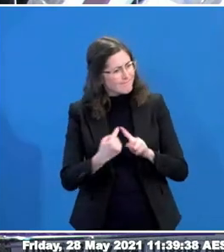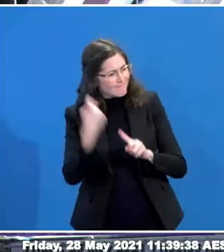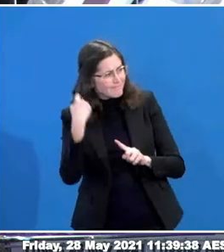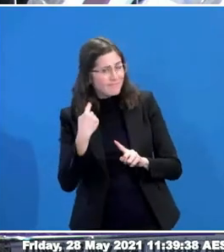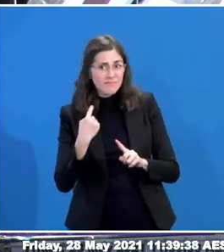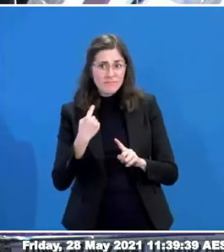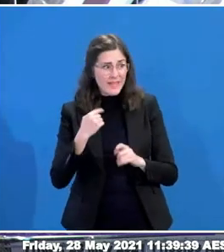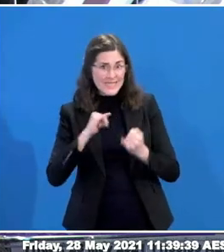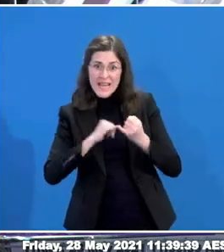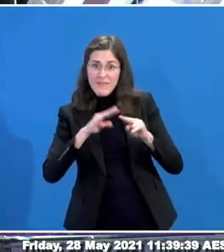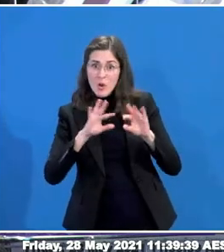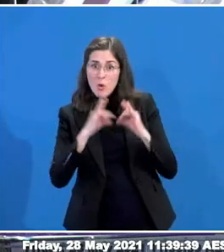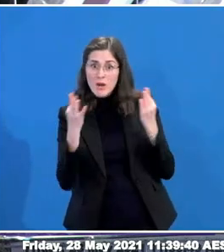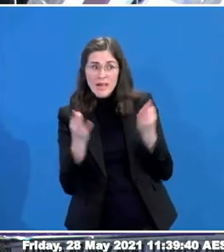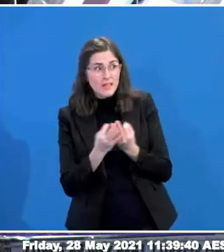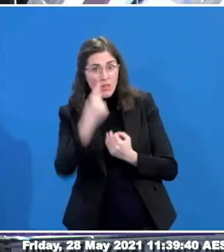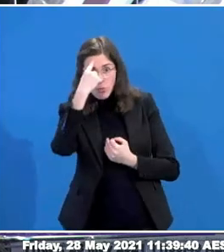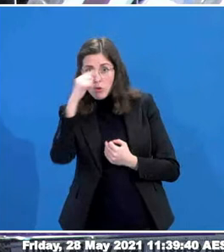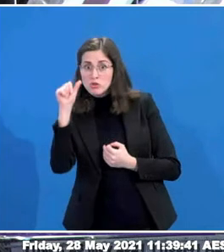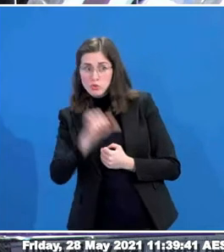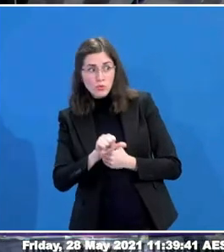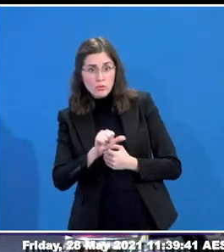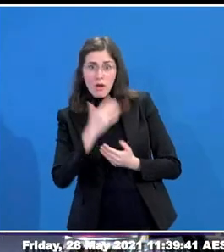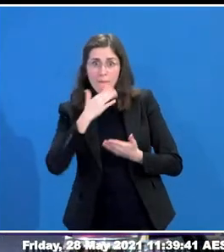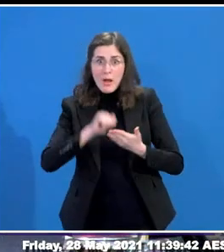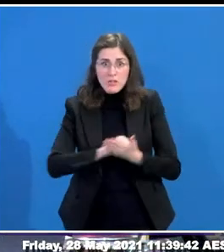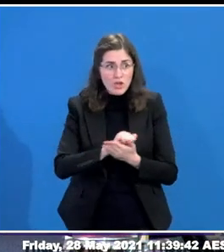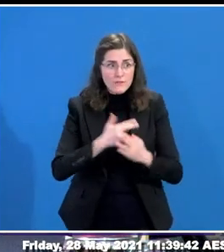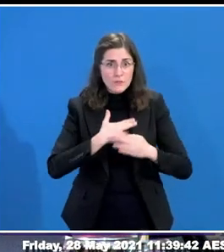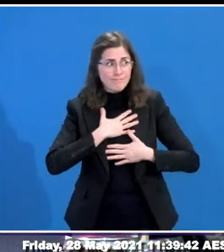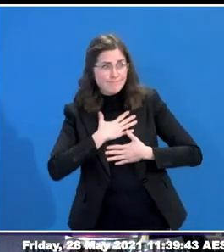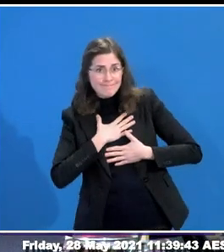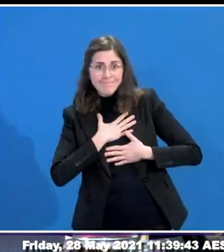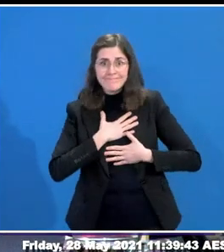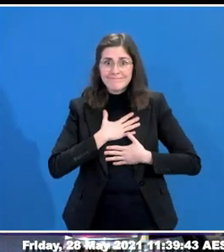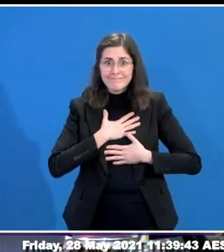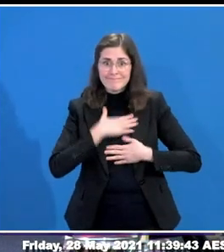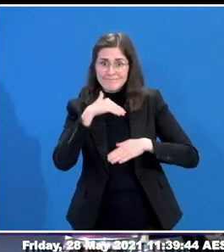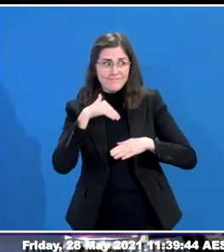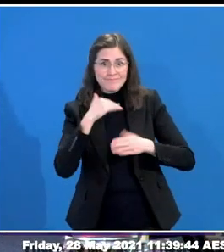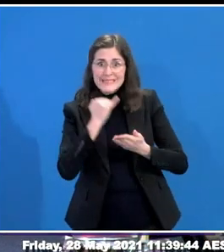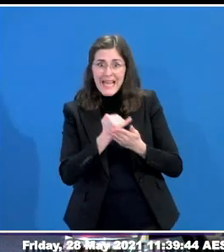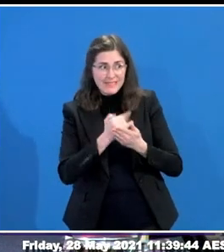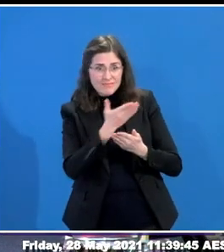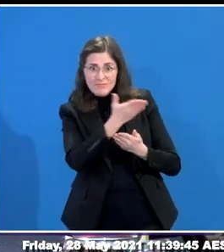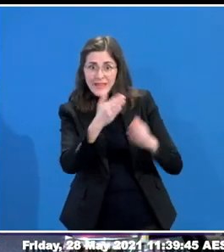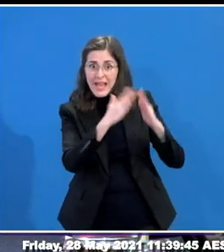responsibility in relation to these events occurring? Only in this statement and that also I regret.